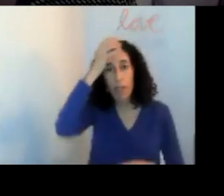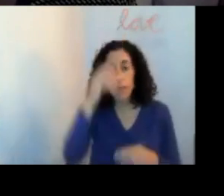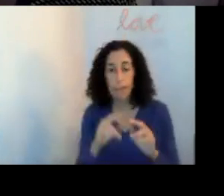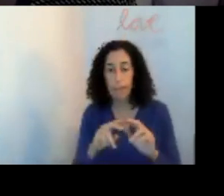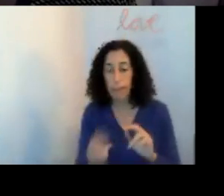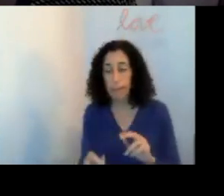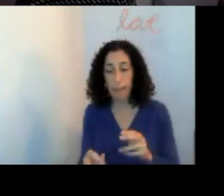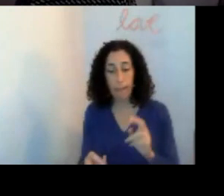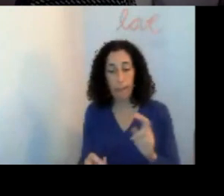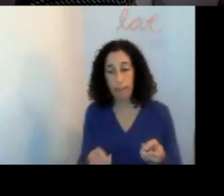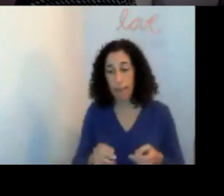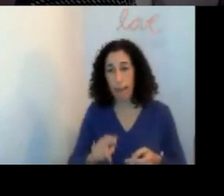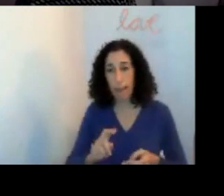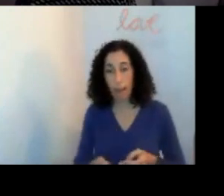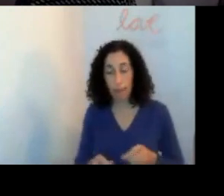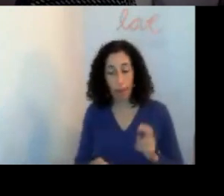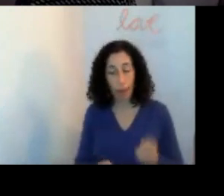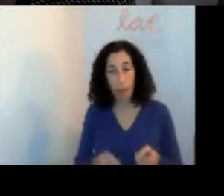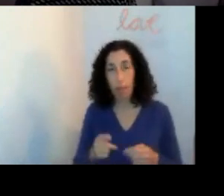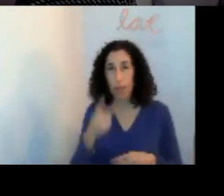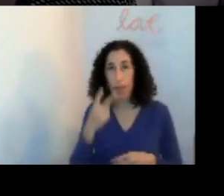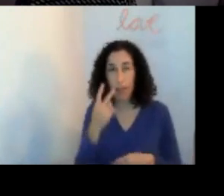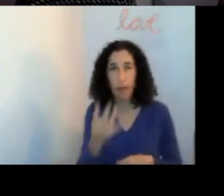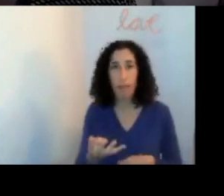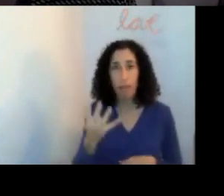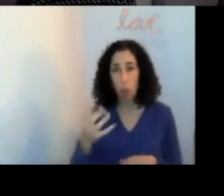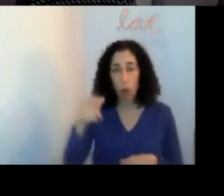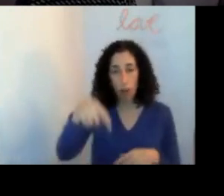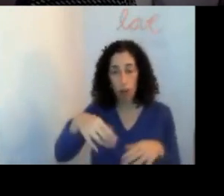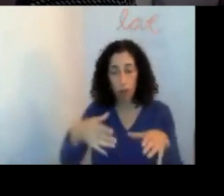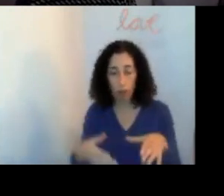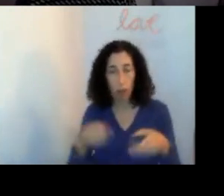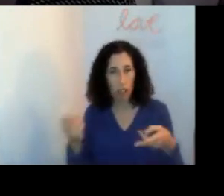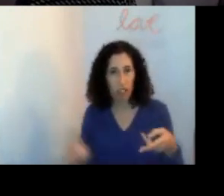feeling like looming green forms too heavy for their surroundings. Each ingredient’s